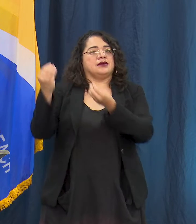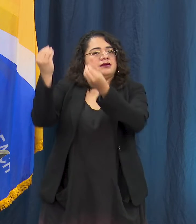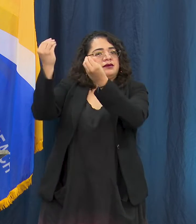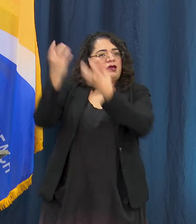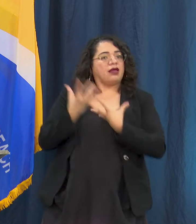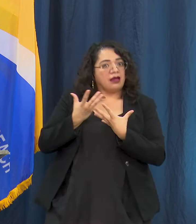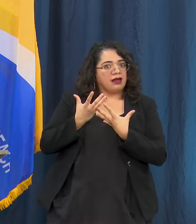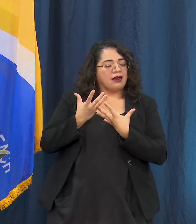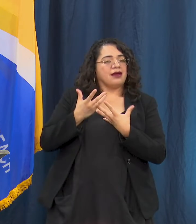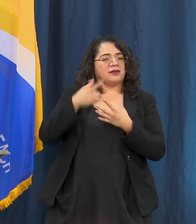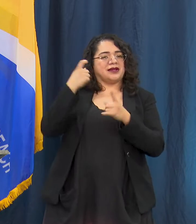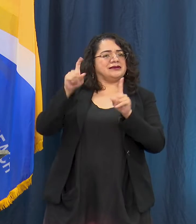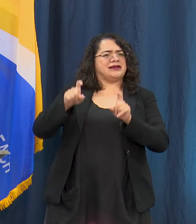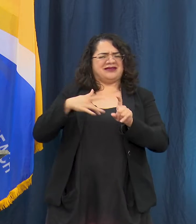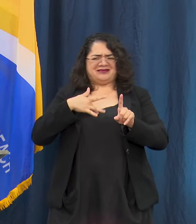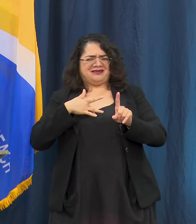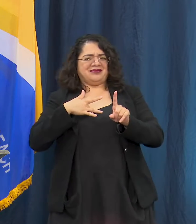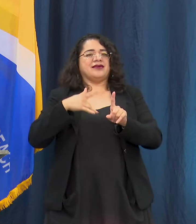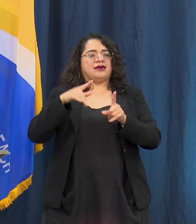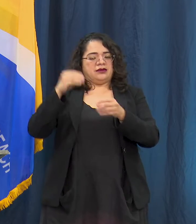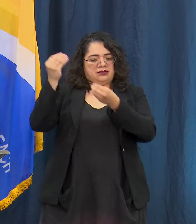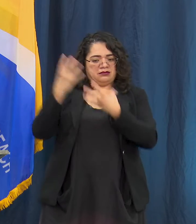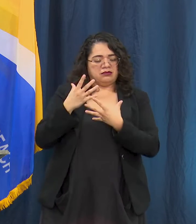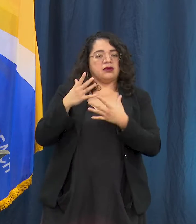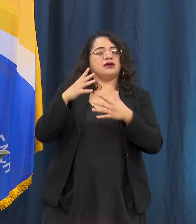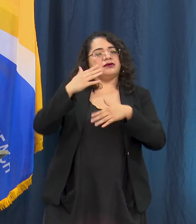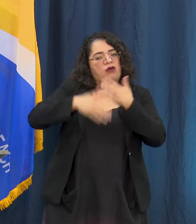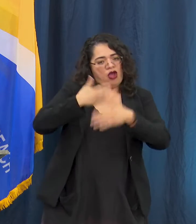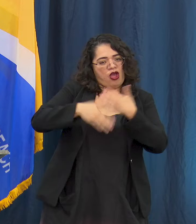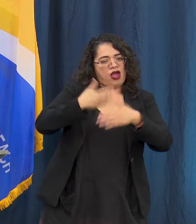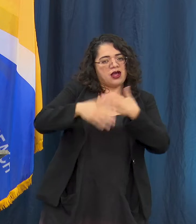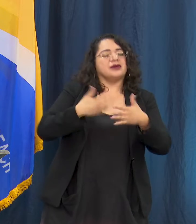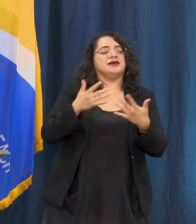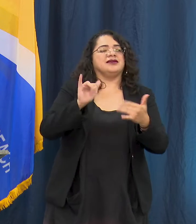and becomes part of our numbers. So you know we report each day the numbers that